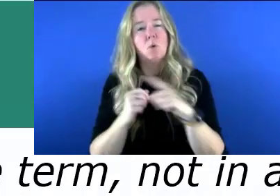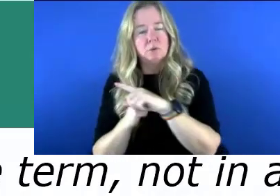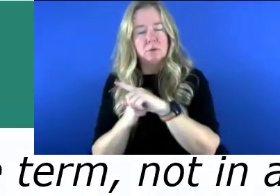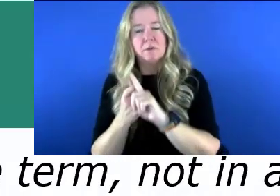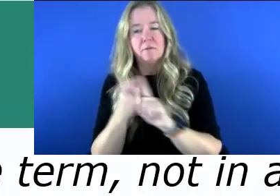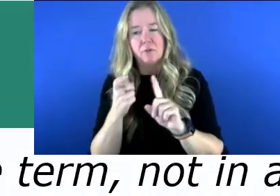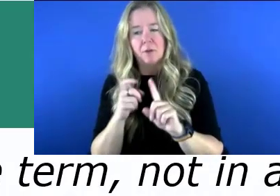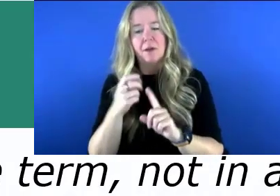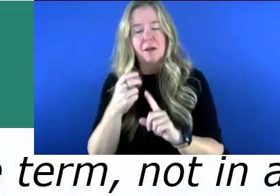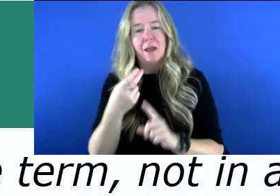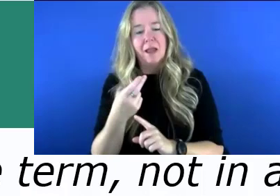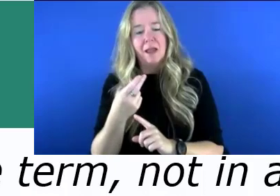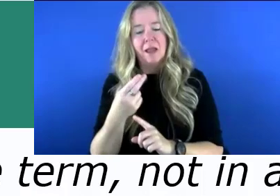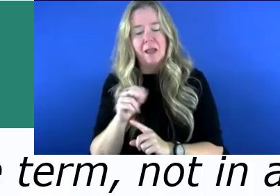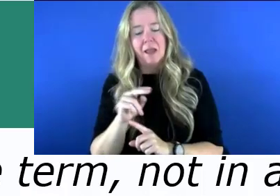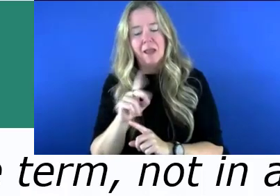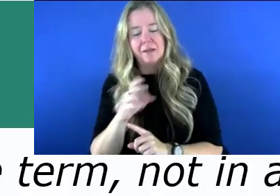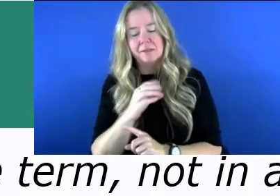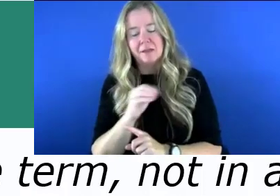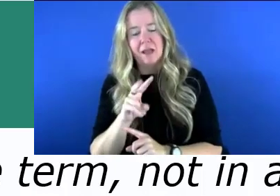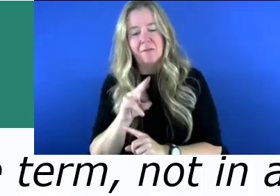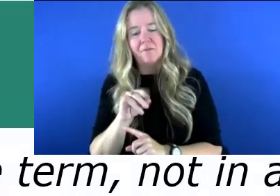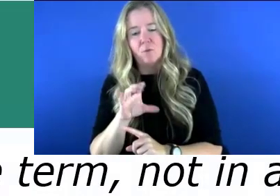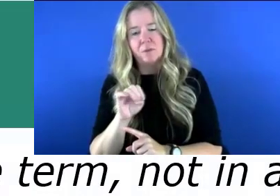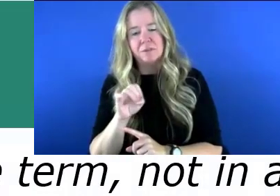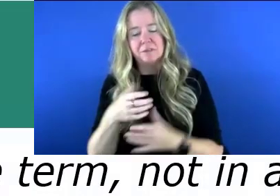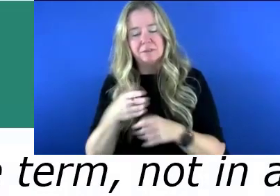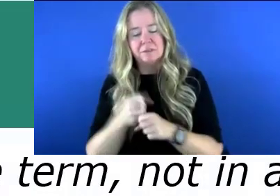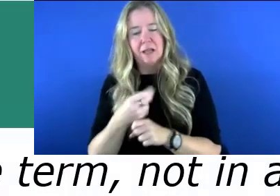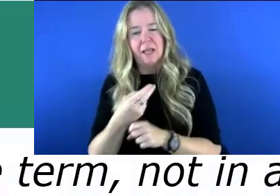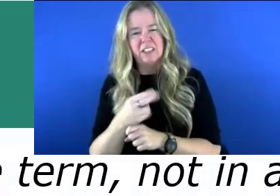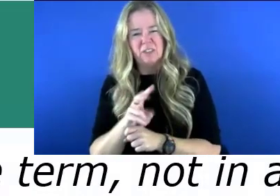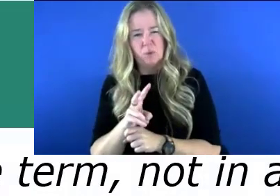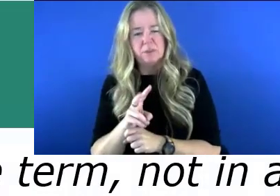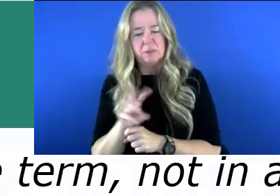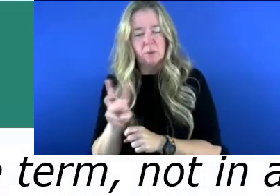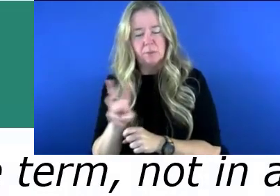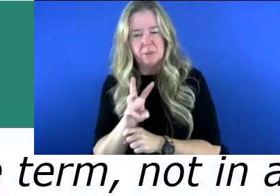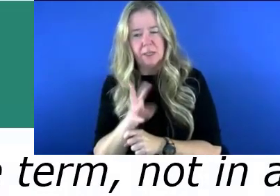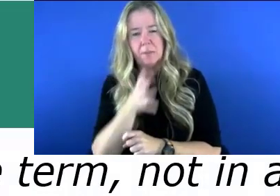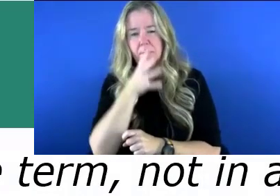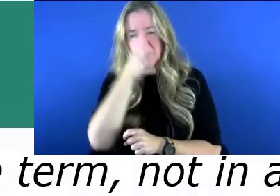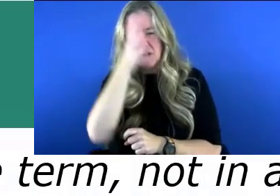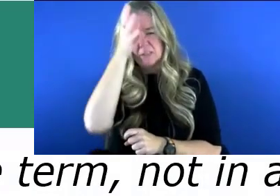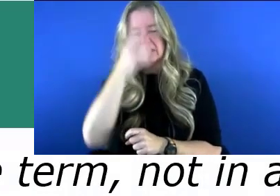the Hands & Voices website, and this is from a parent perspective, which I recognize